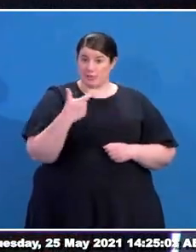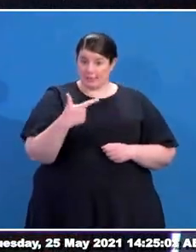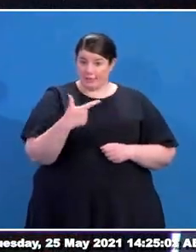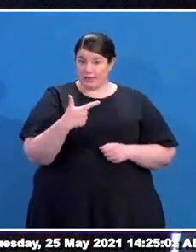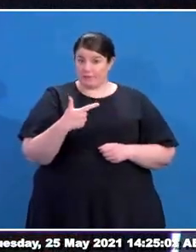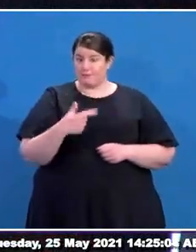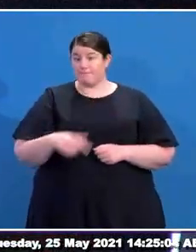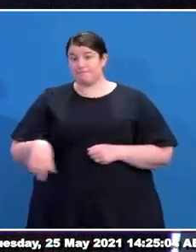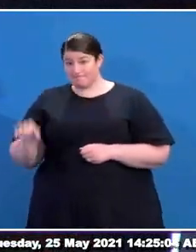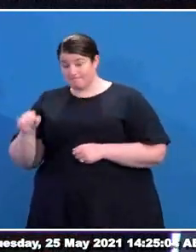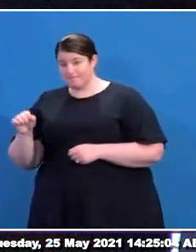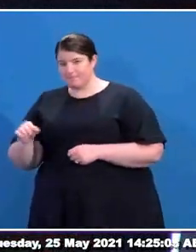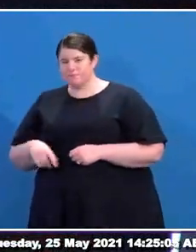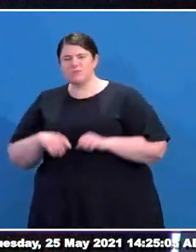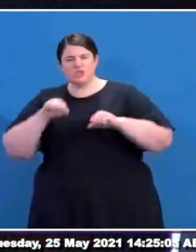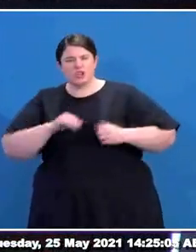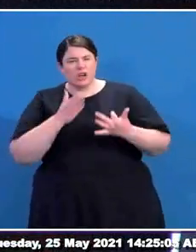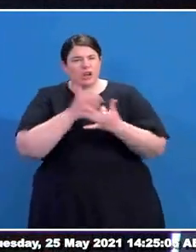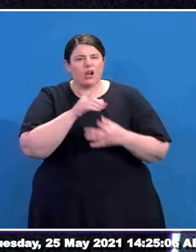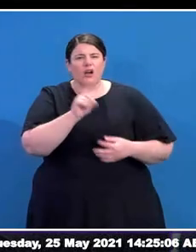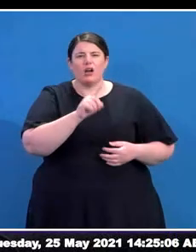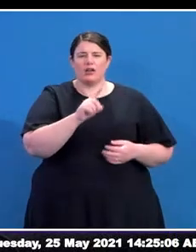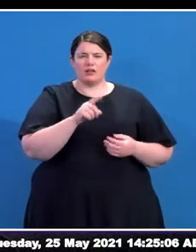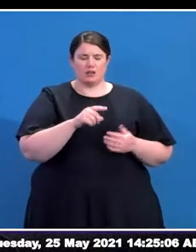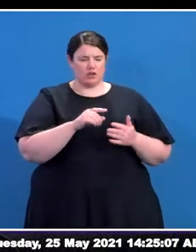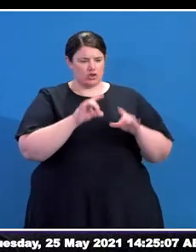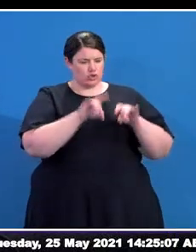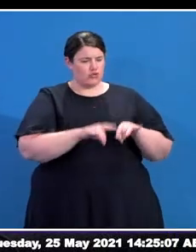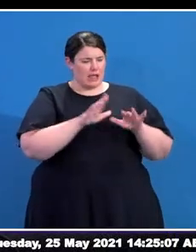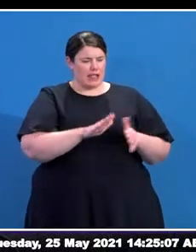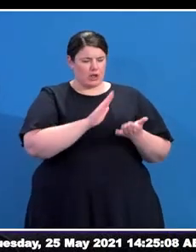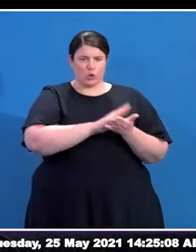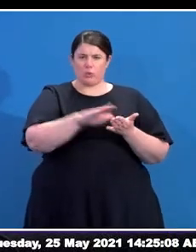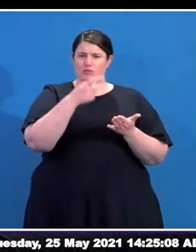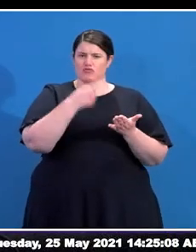What is the Australian Human Resources Institute?